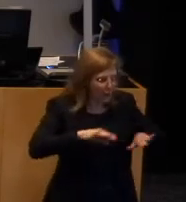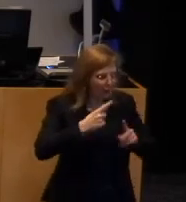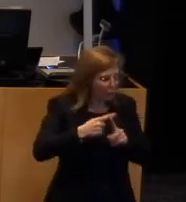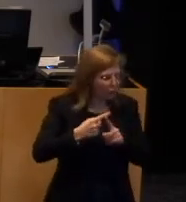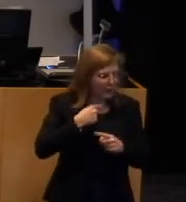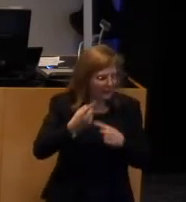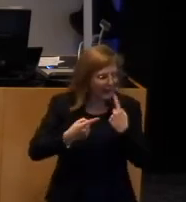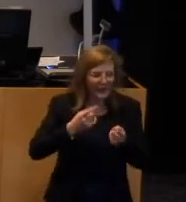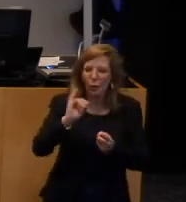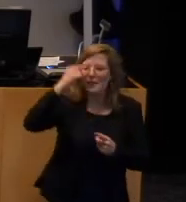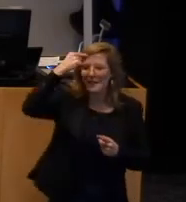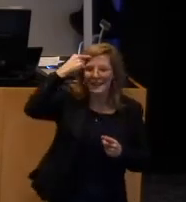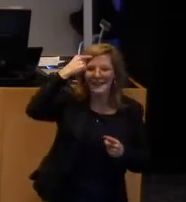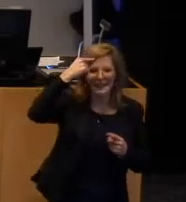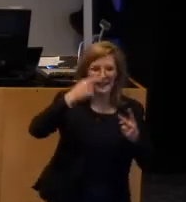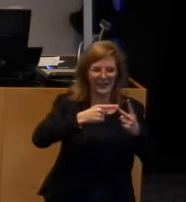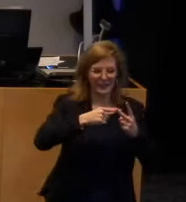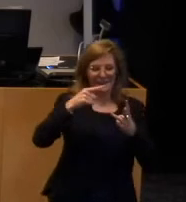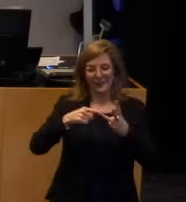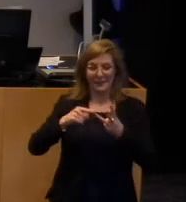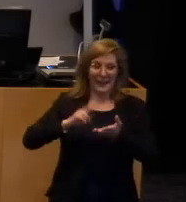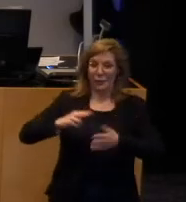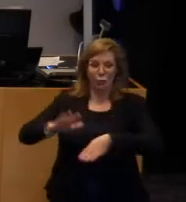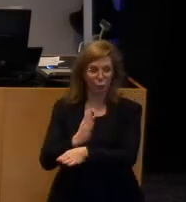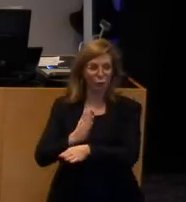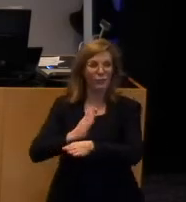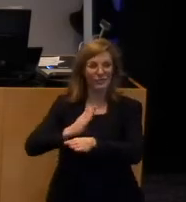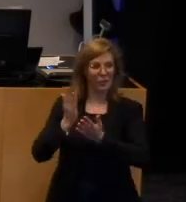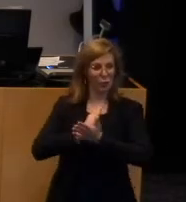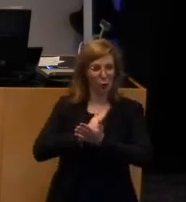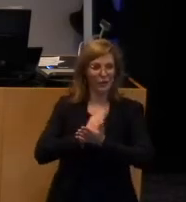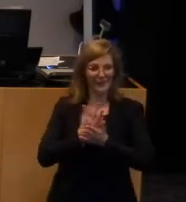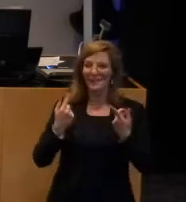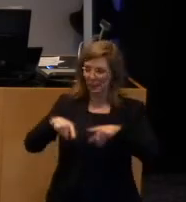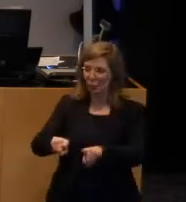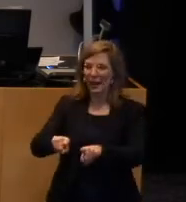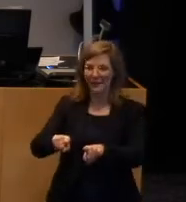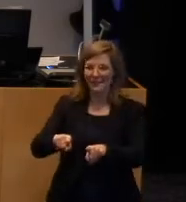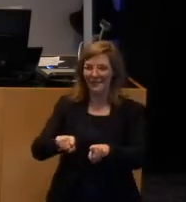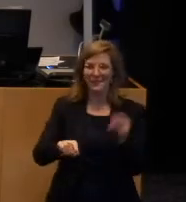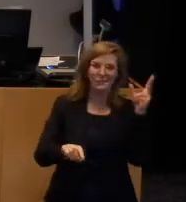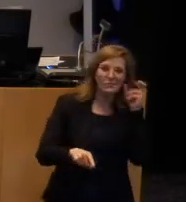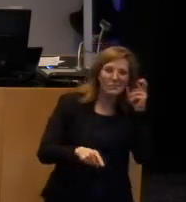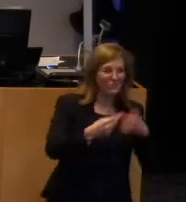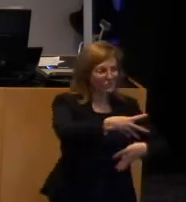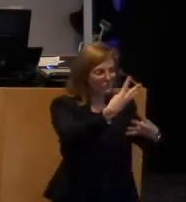This was then followed by the actual interpreting task, so they would simultaneously interpret the text they just prepared.